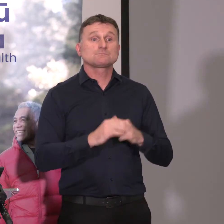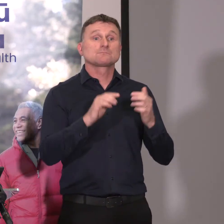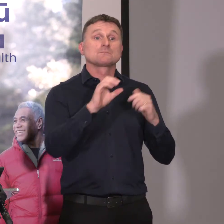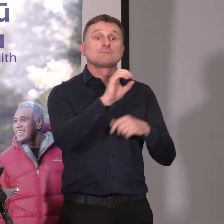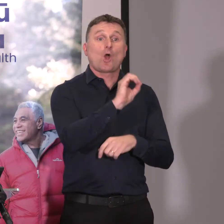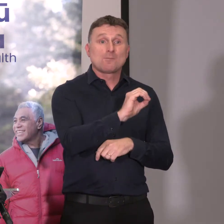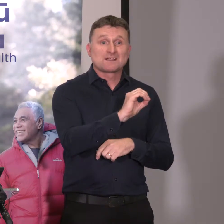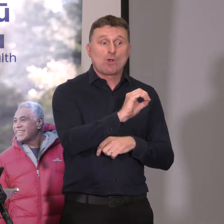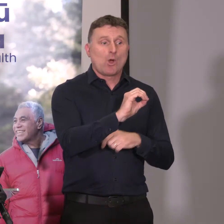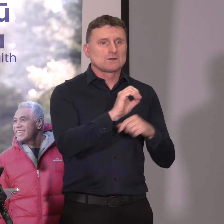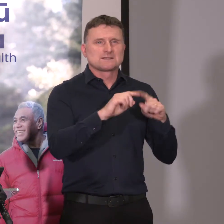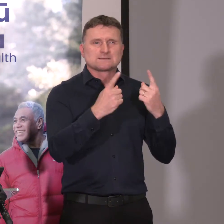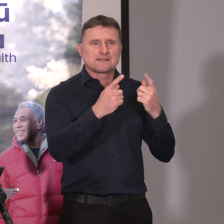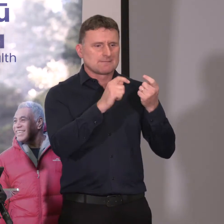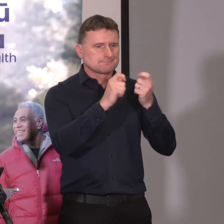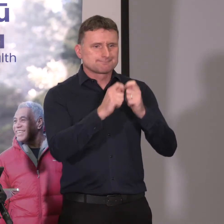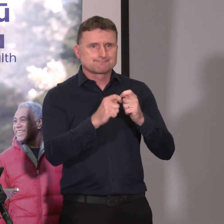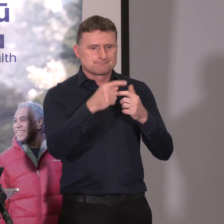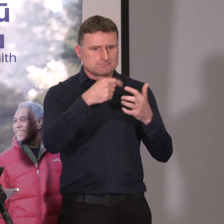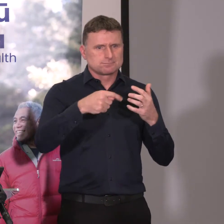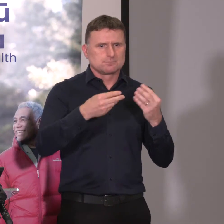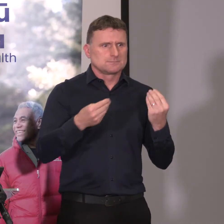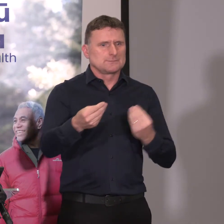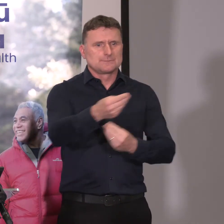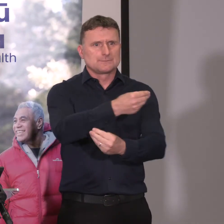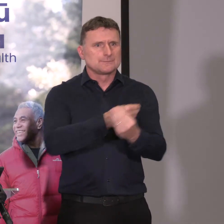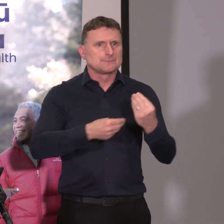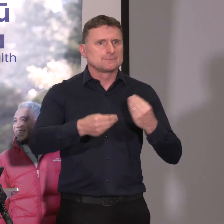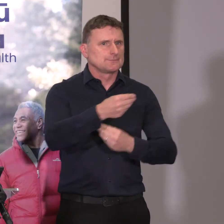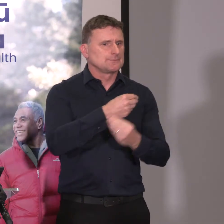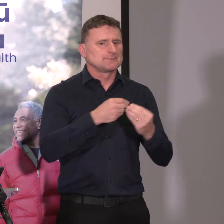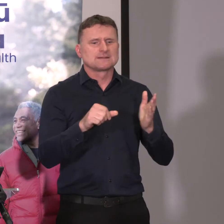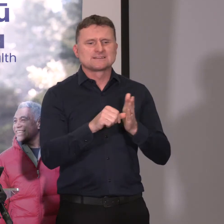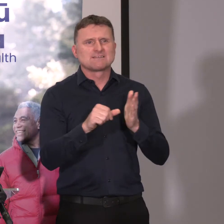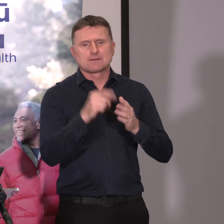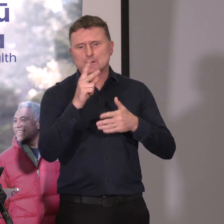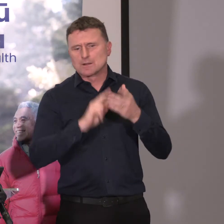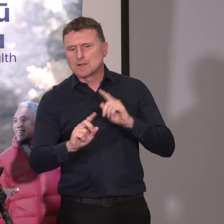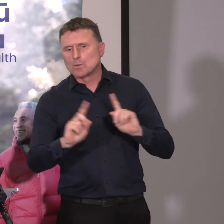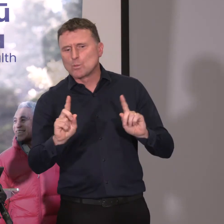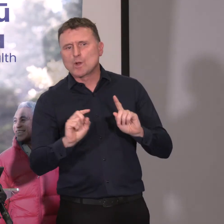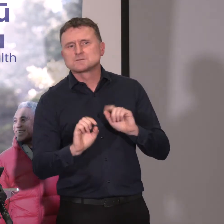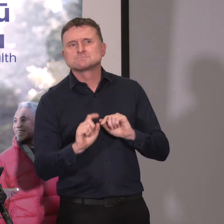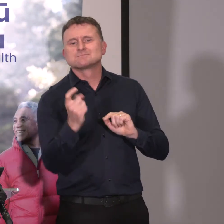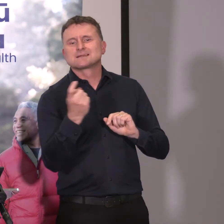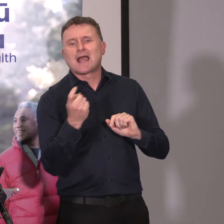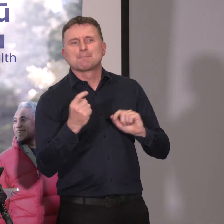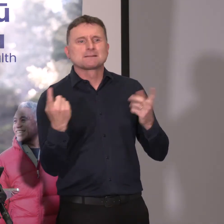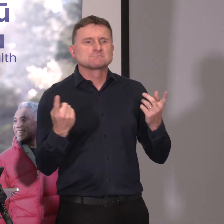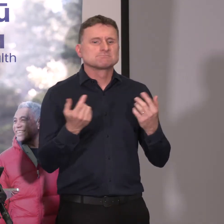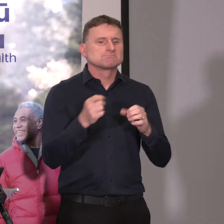Omicron some variance now